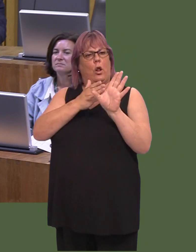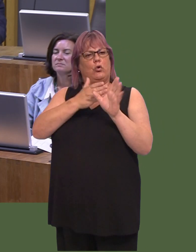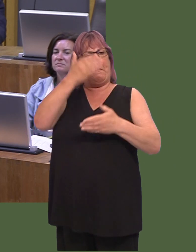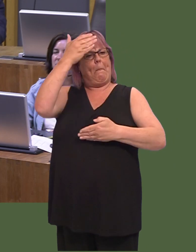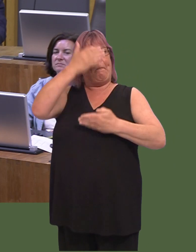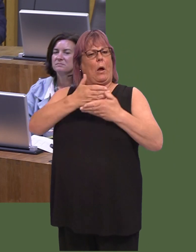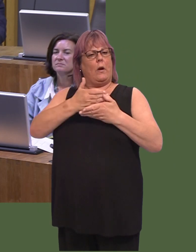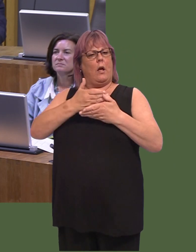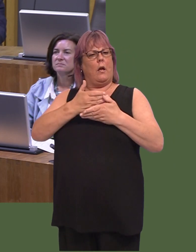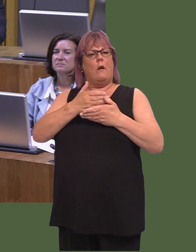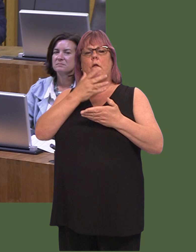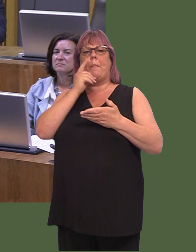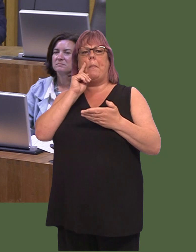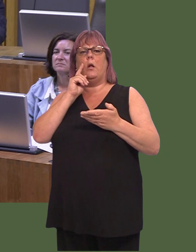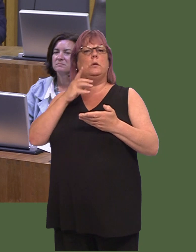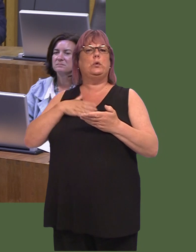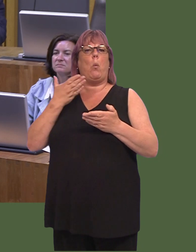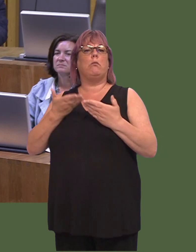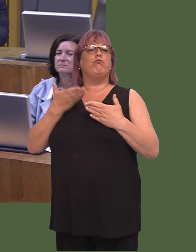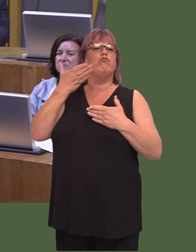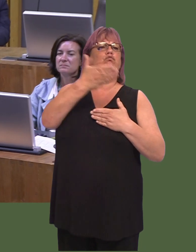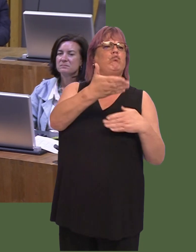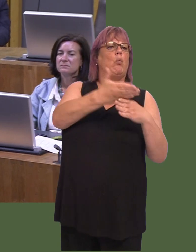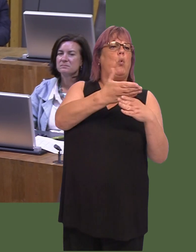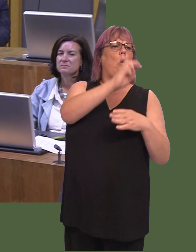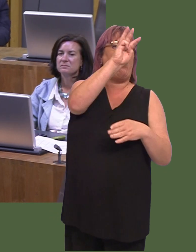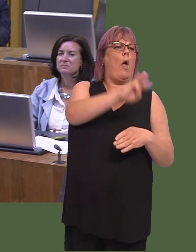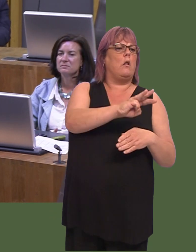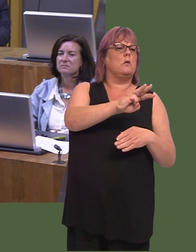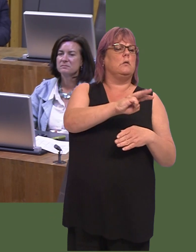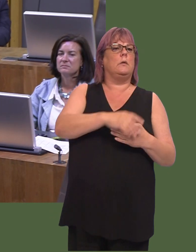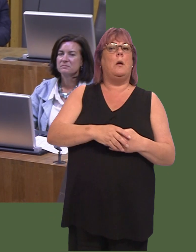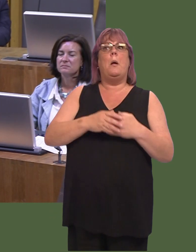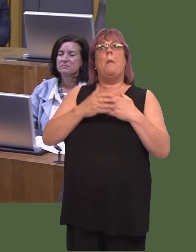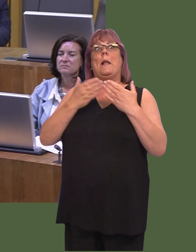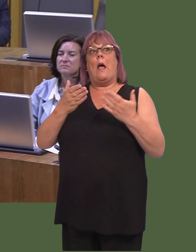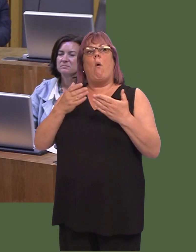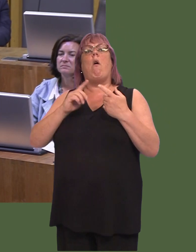psychological barrier to investors who are looking at Wales and make sure that we continue